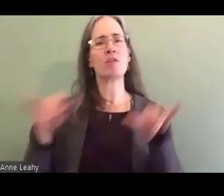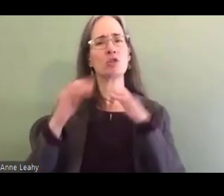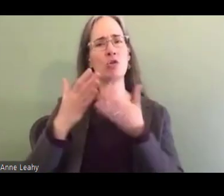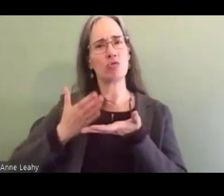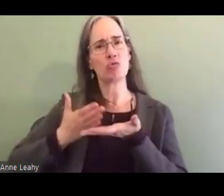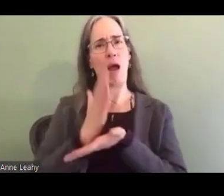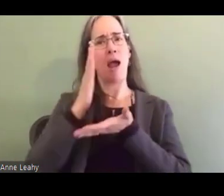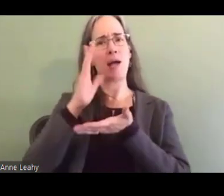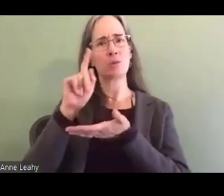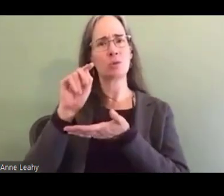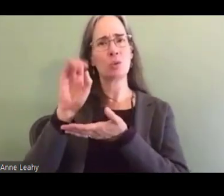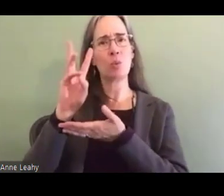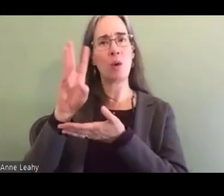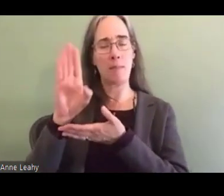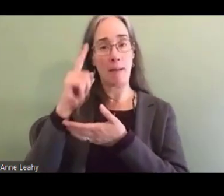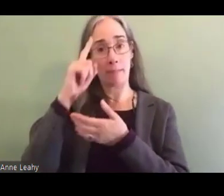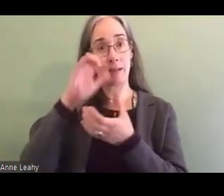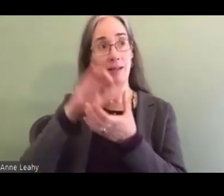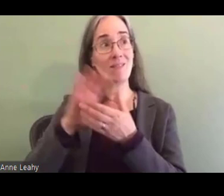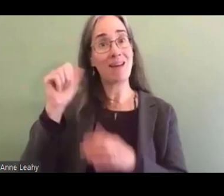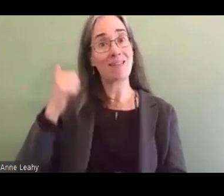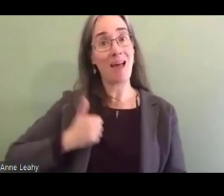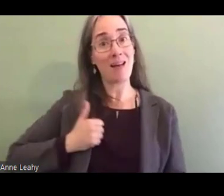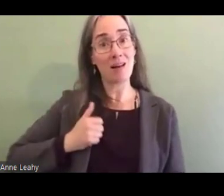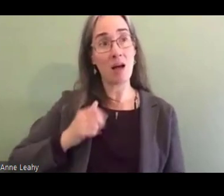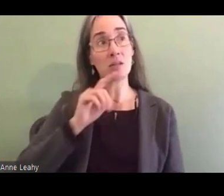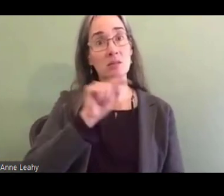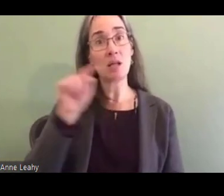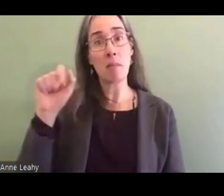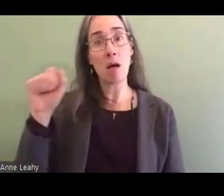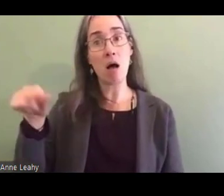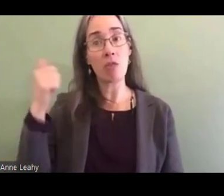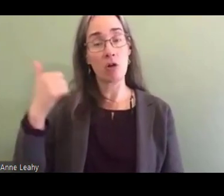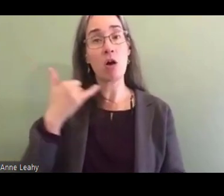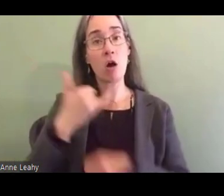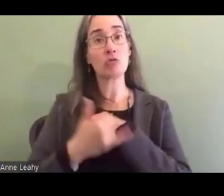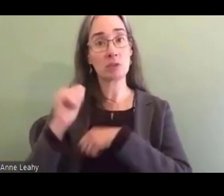which I believe Canada and some other countries have,